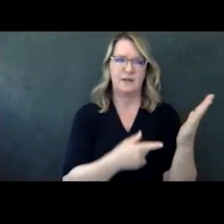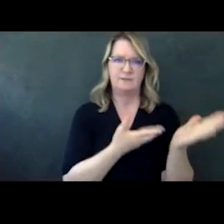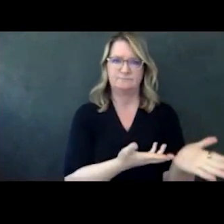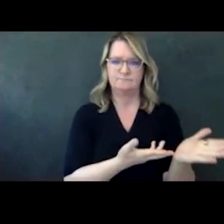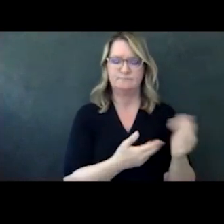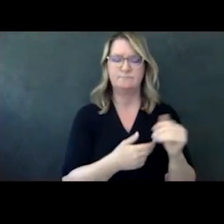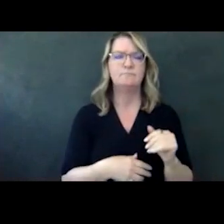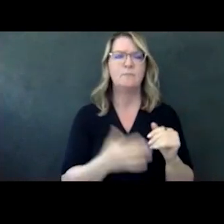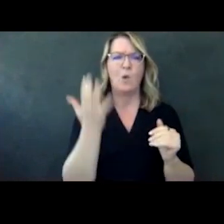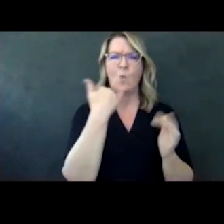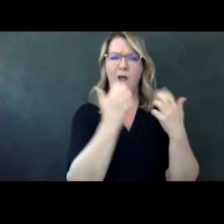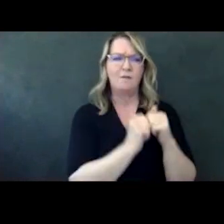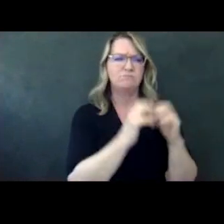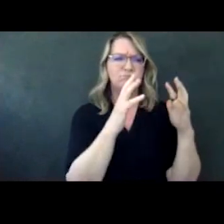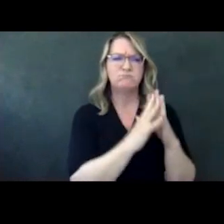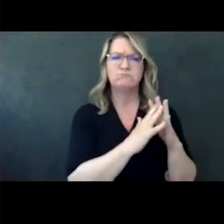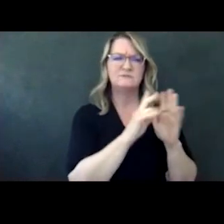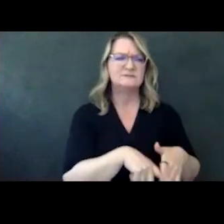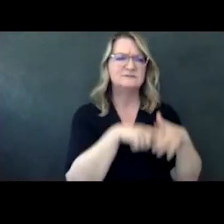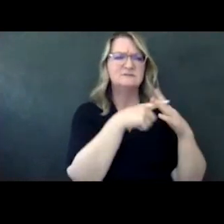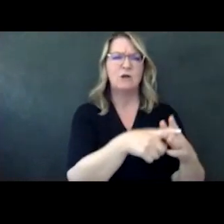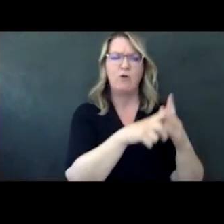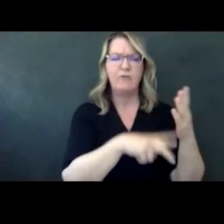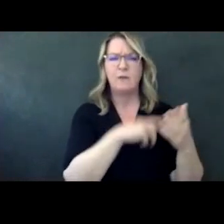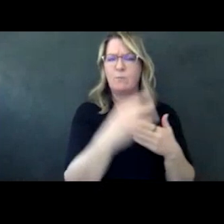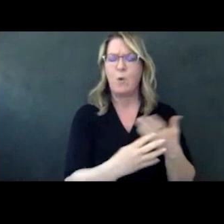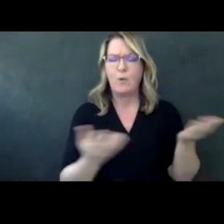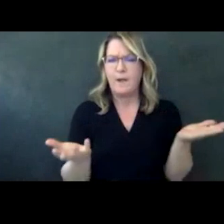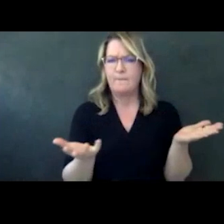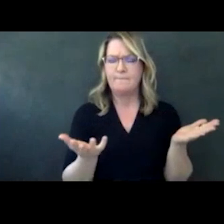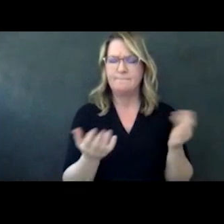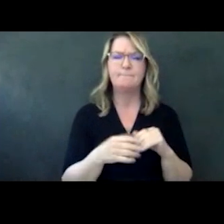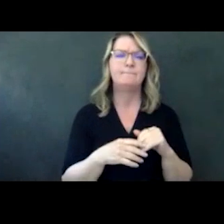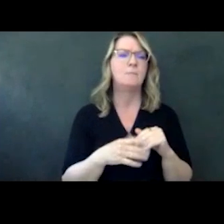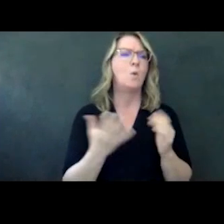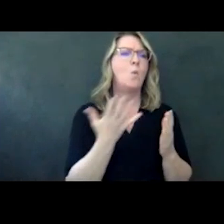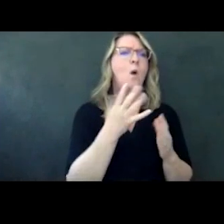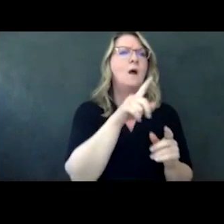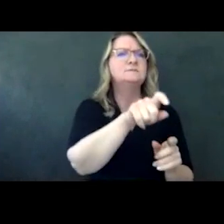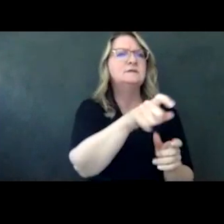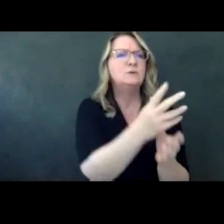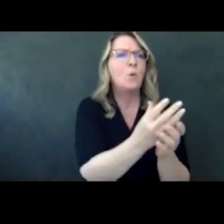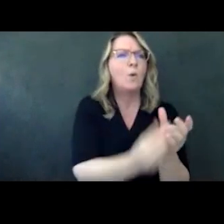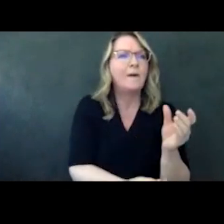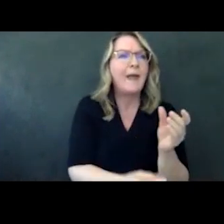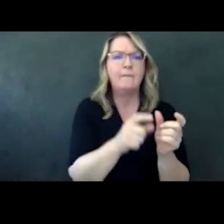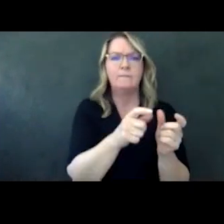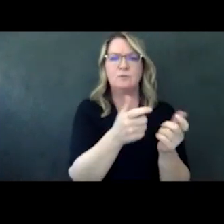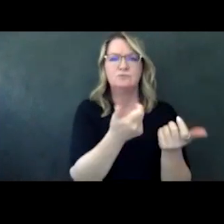did you launch this program in the first place? What was the need or gap you were trying to fill?